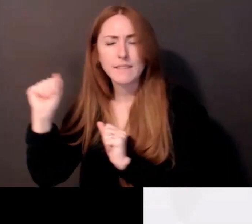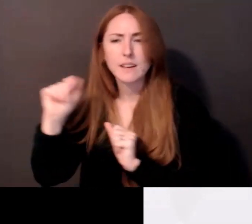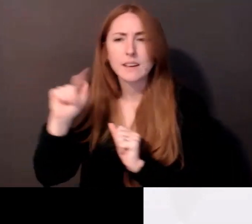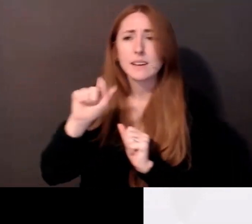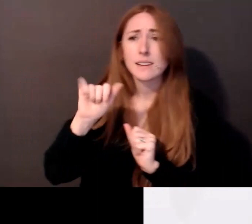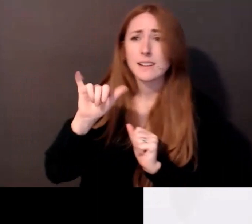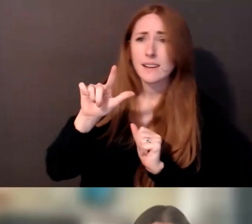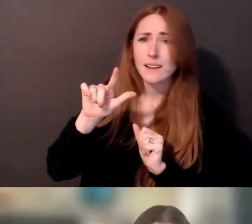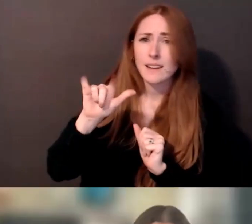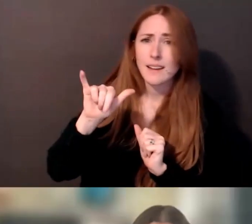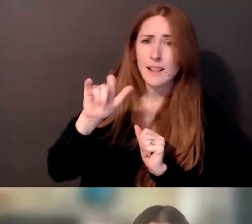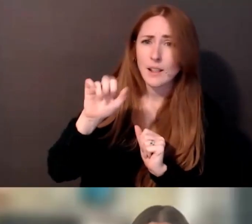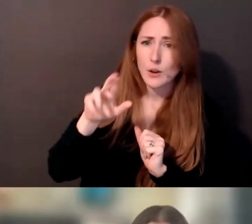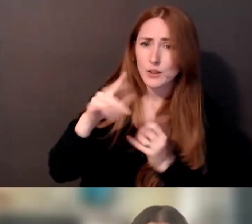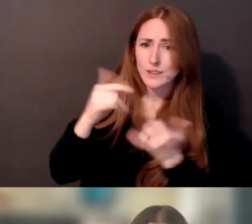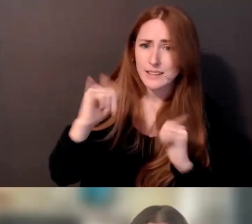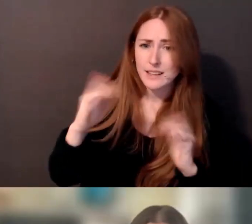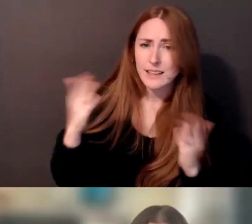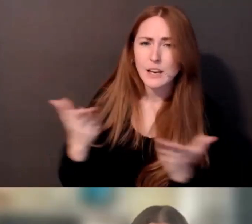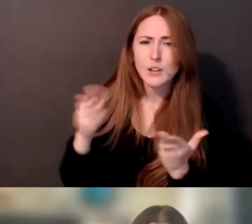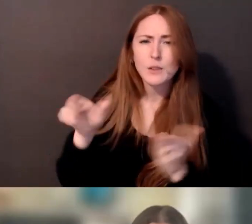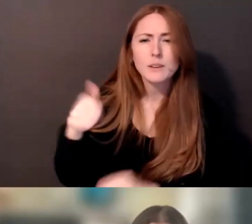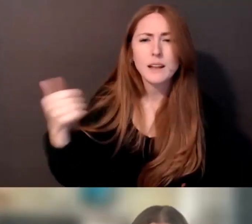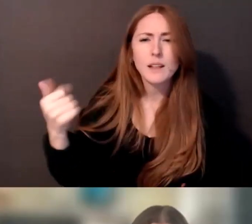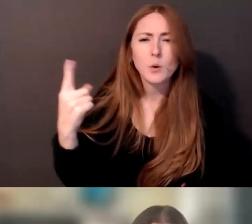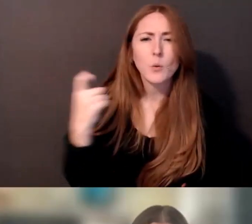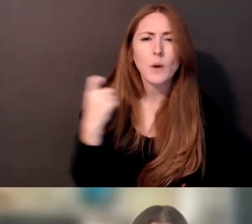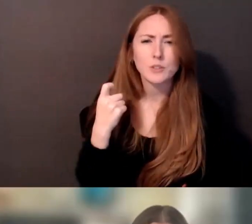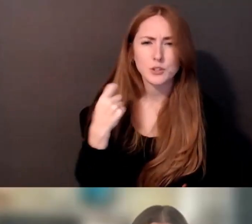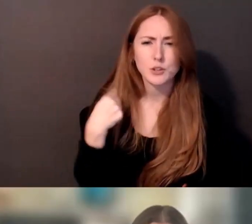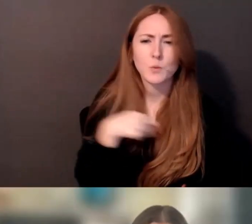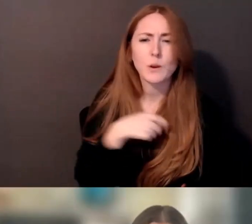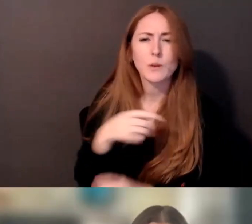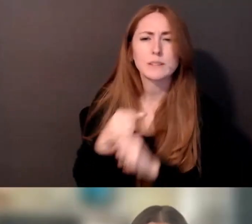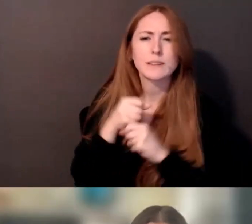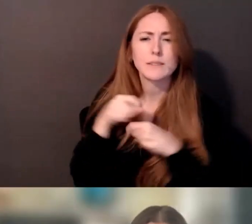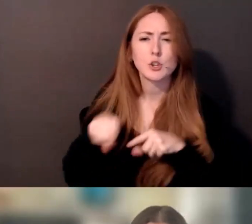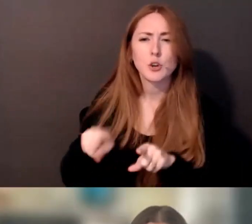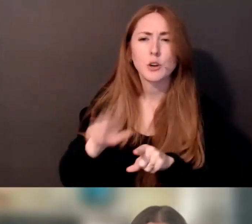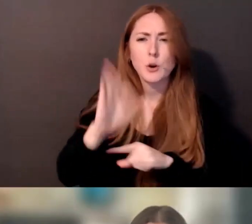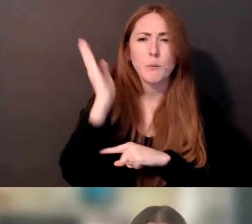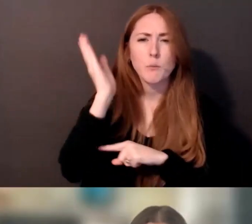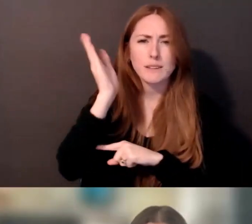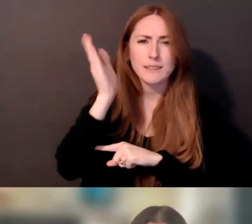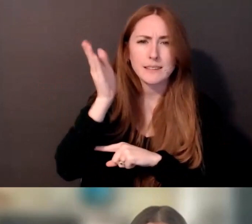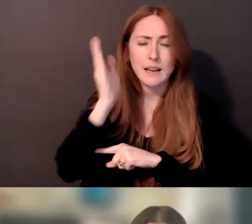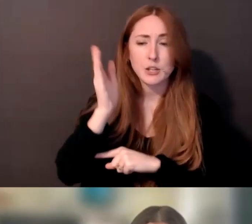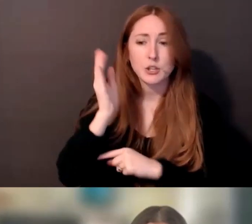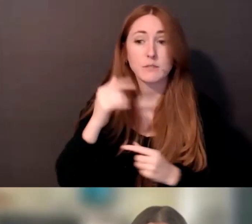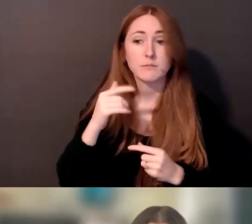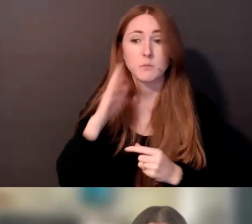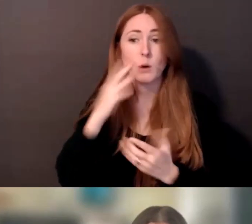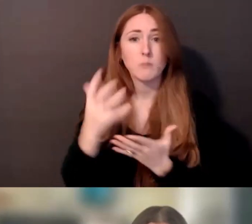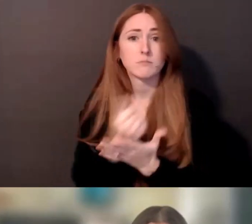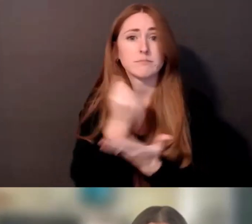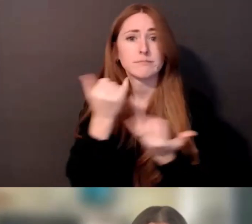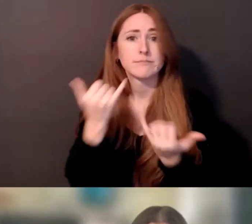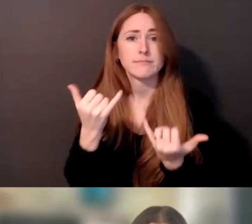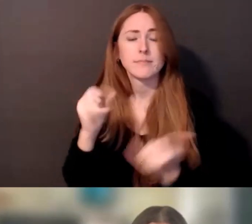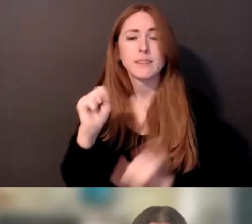in during your presentation that we didn't actually get to. And Allison was wondering, "Did you